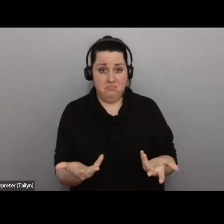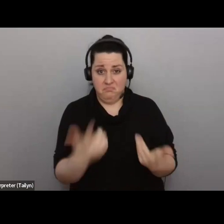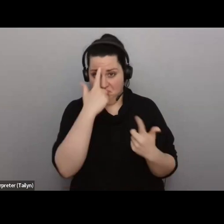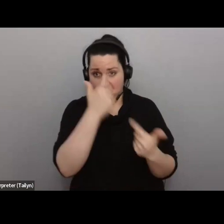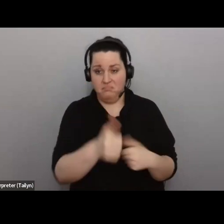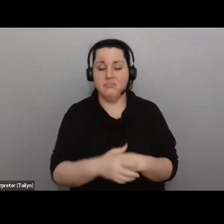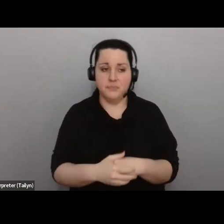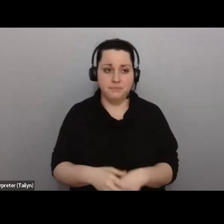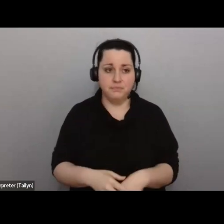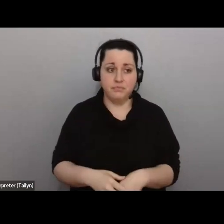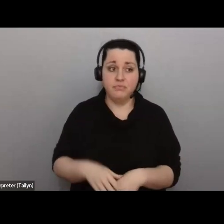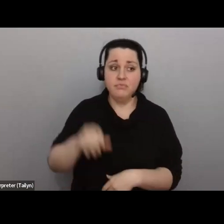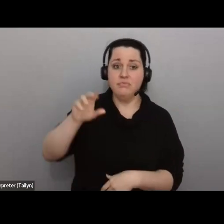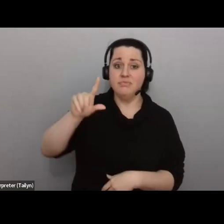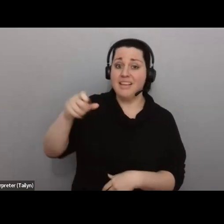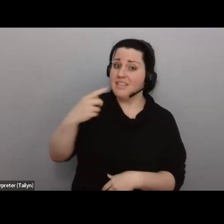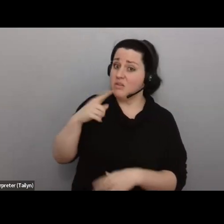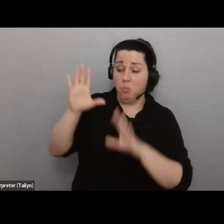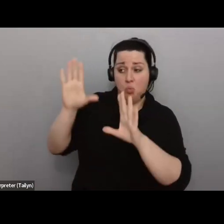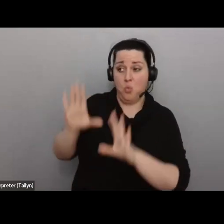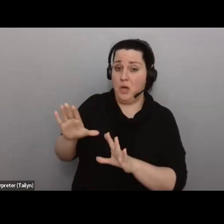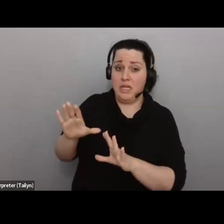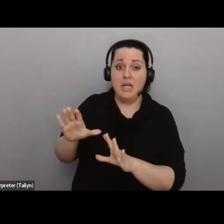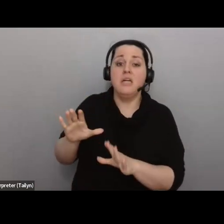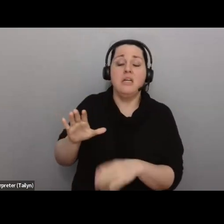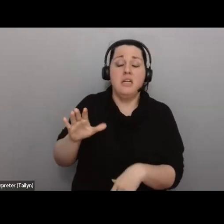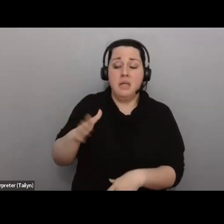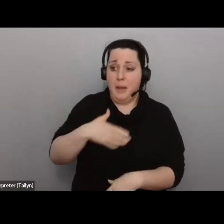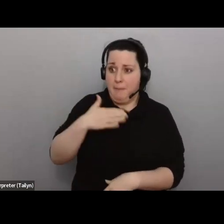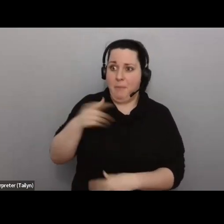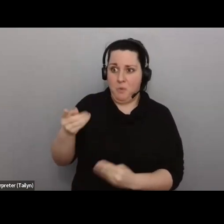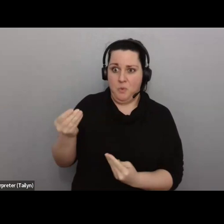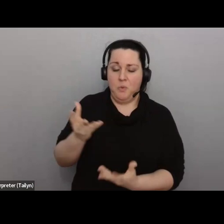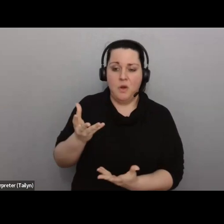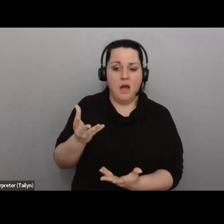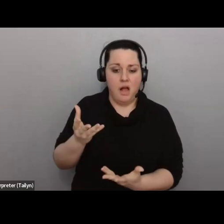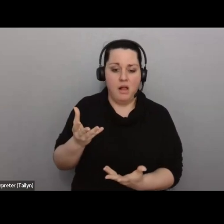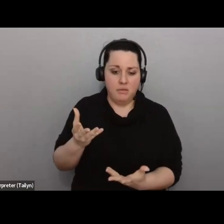Leah: That is great. Leah: I'm so glad you shared that. I yeah, I think.